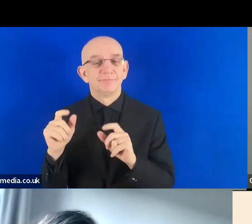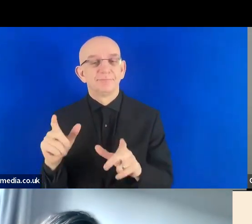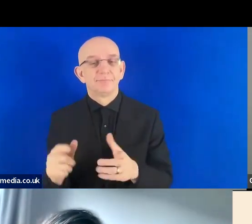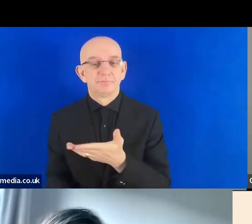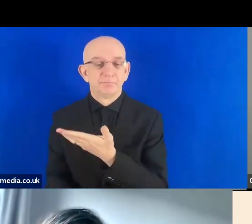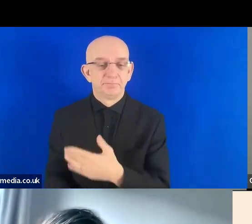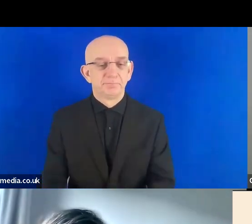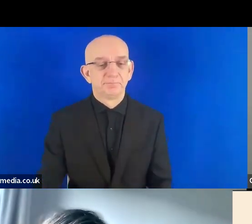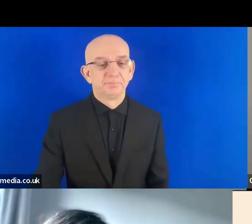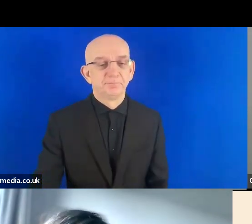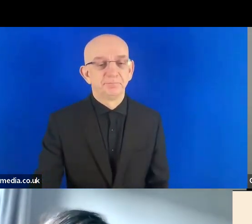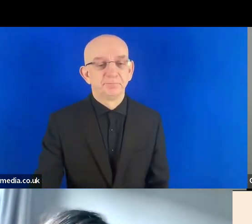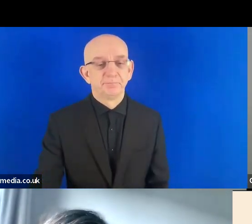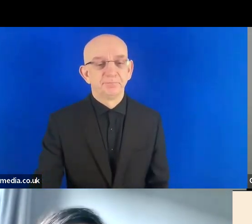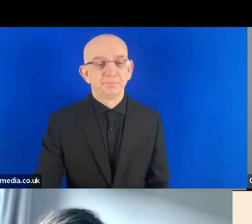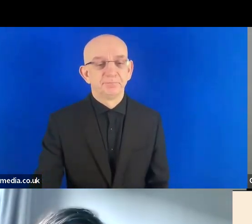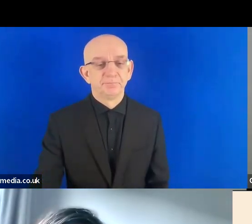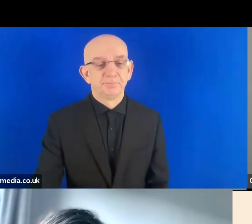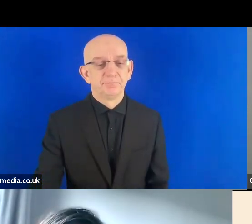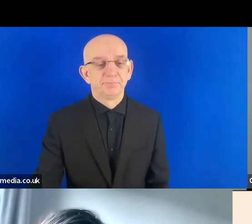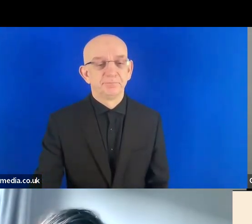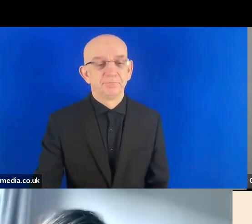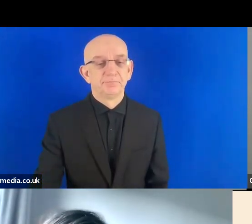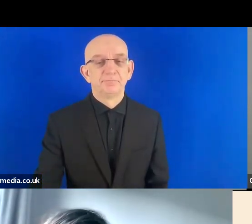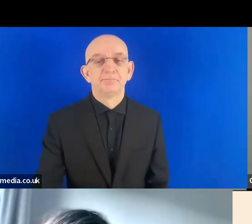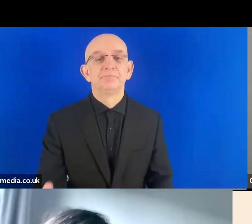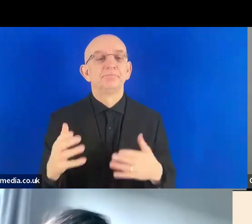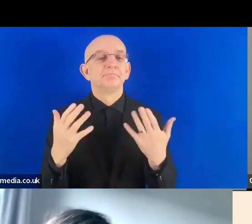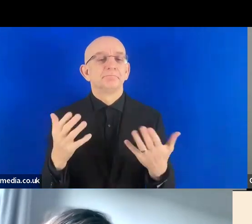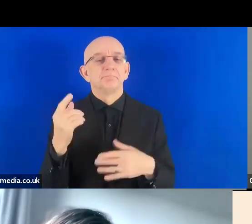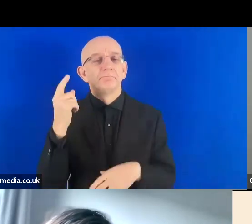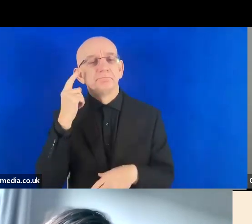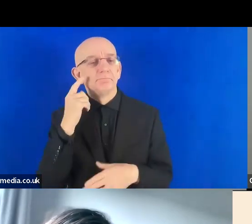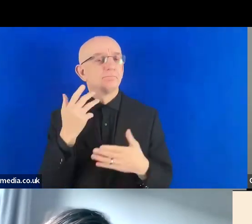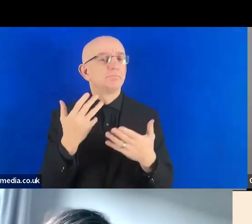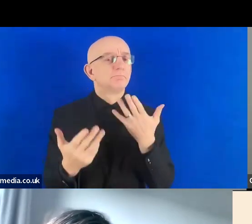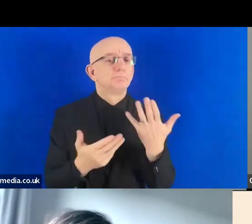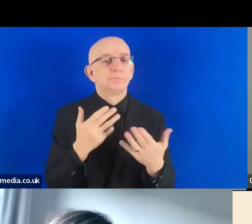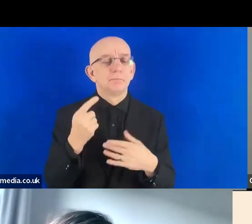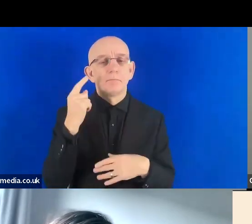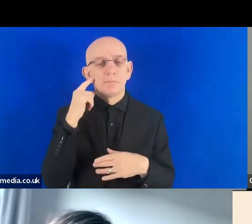Oh, wait. No, we forgot all of the question. So we could we move to the next slide?